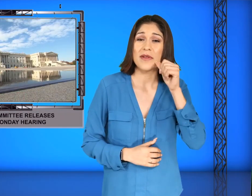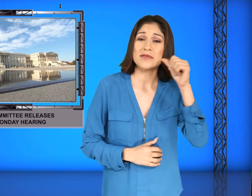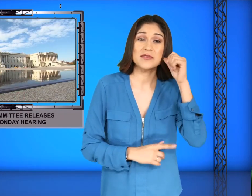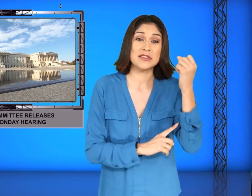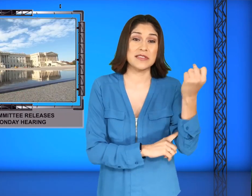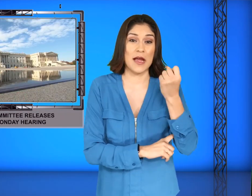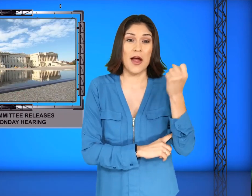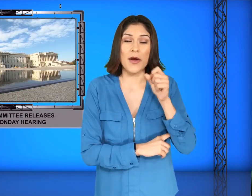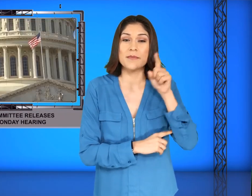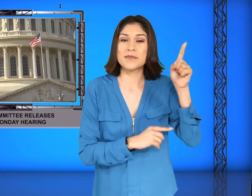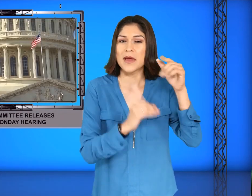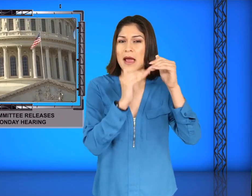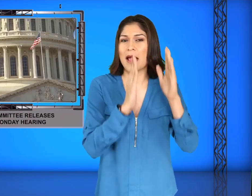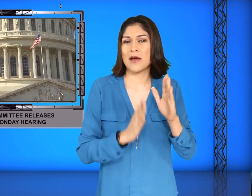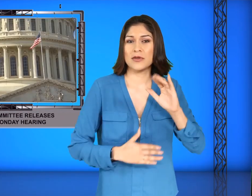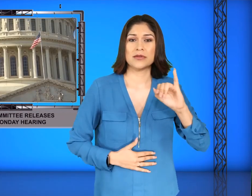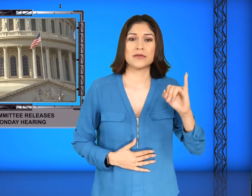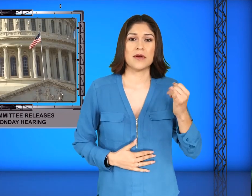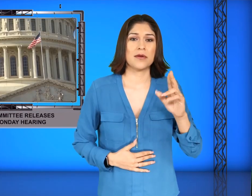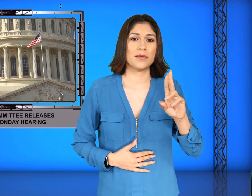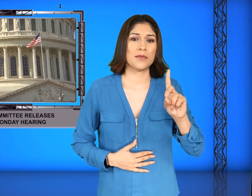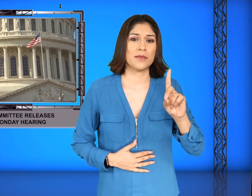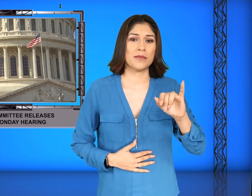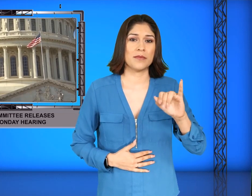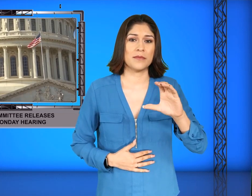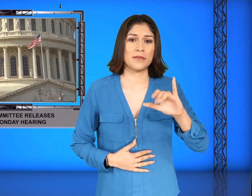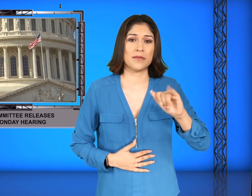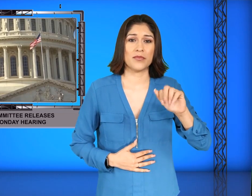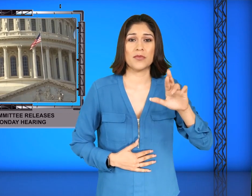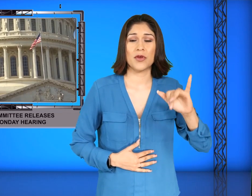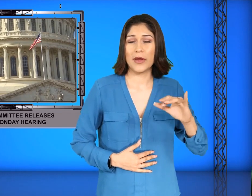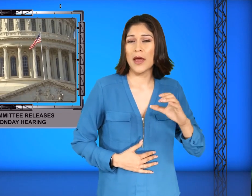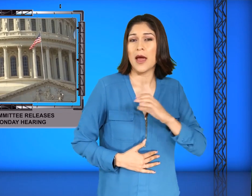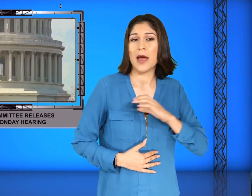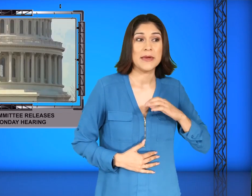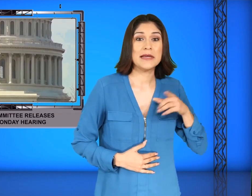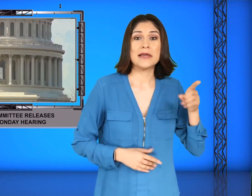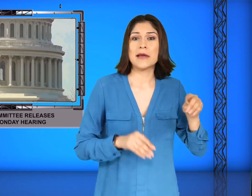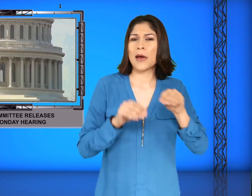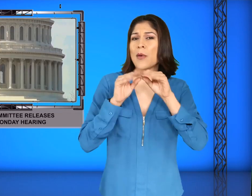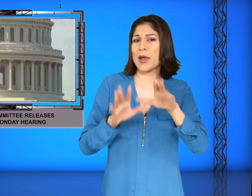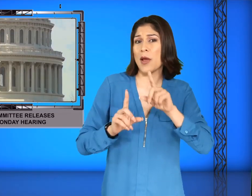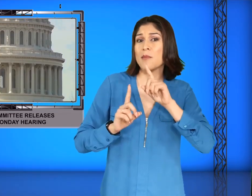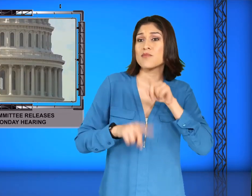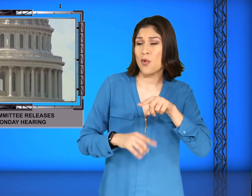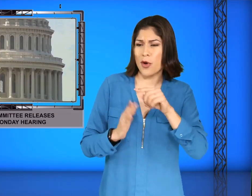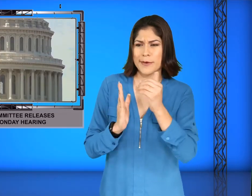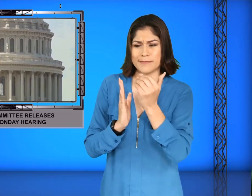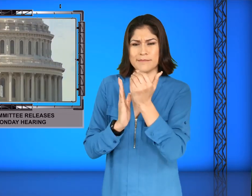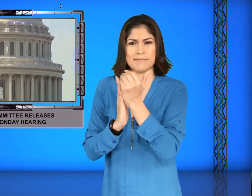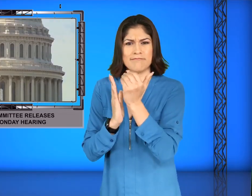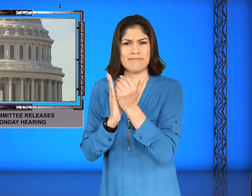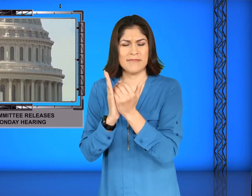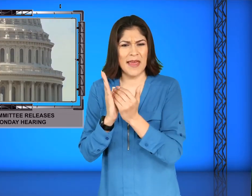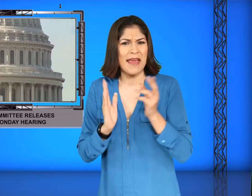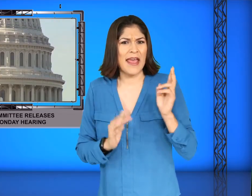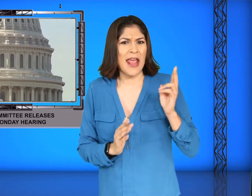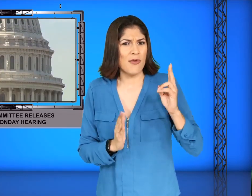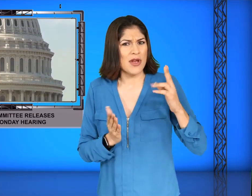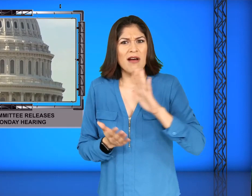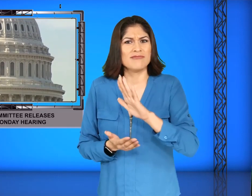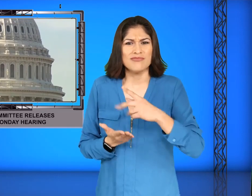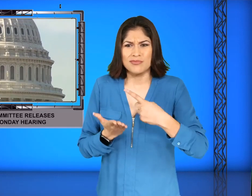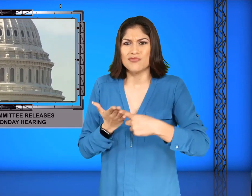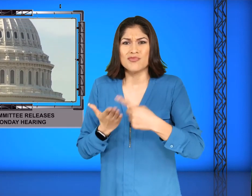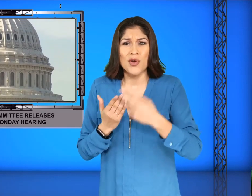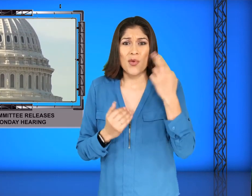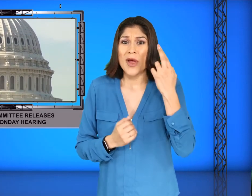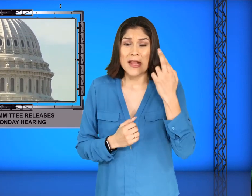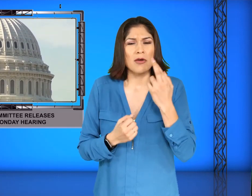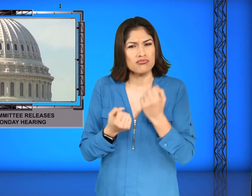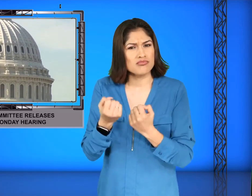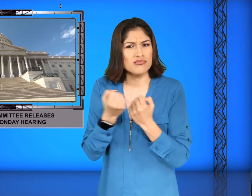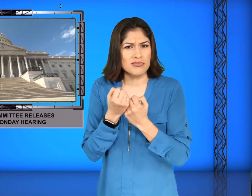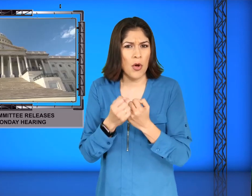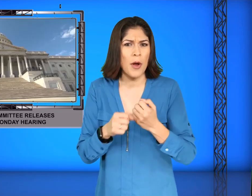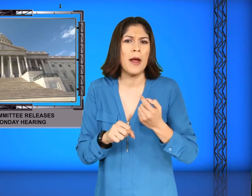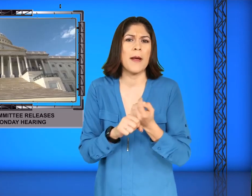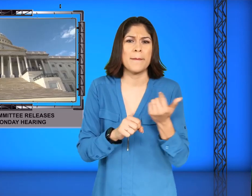The House Judiciary Committee released a report Saturday laying out historical arguments for